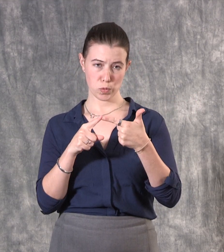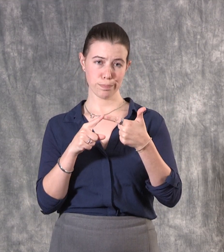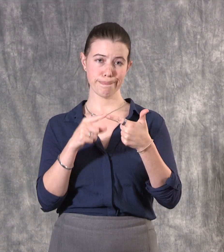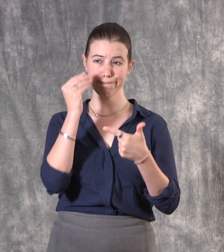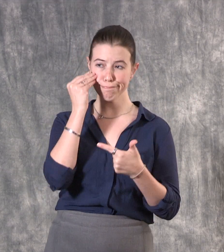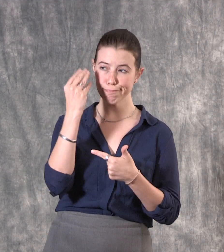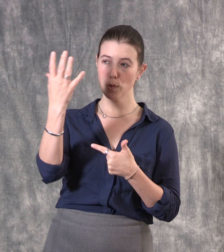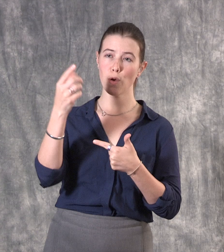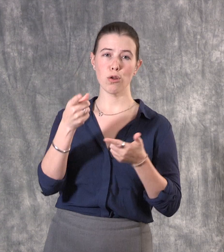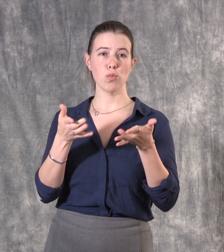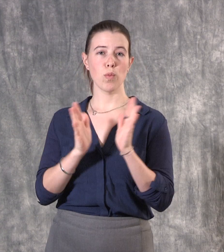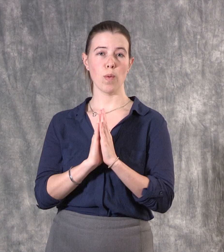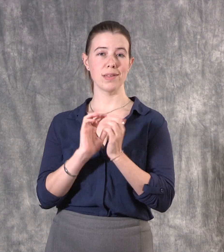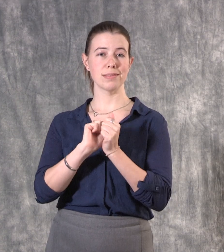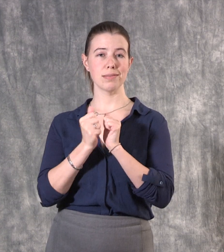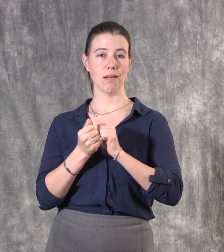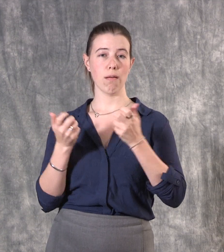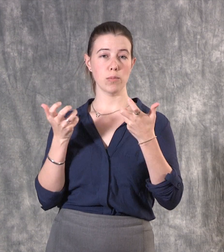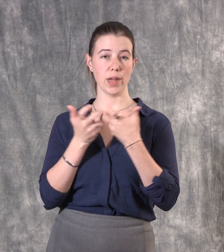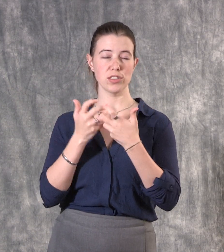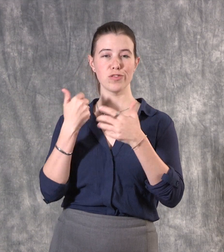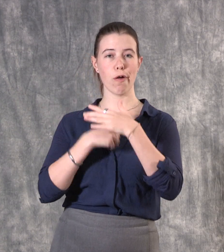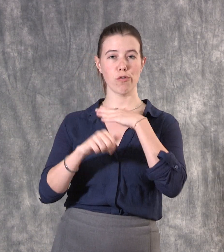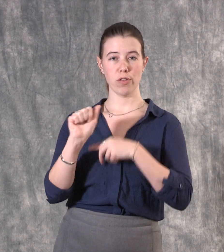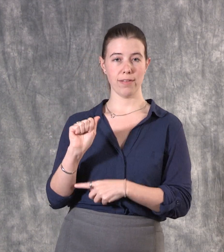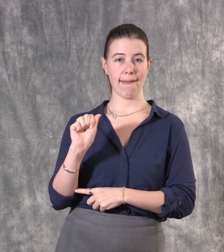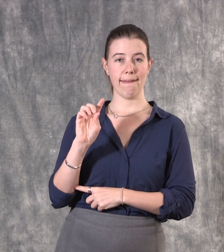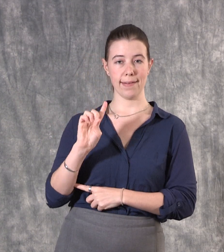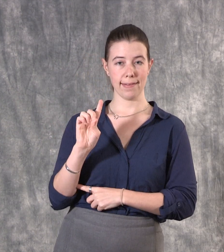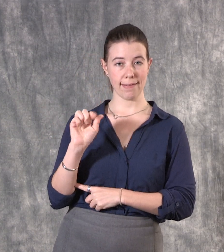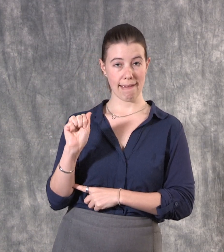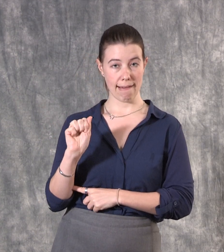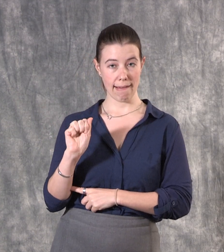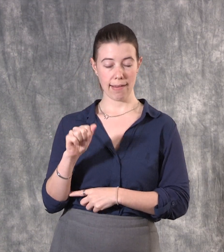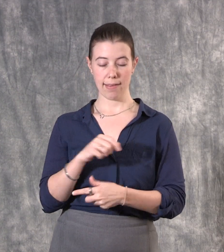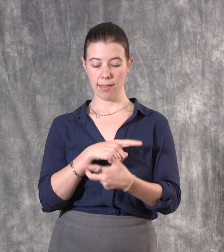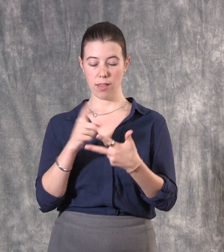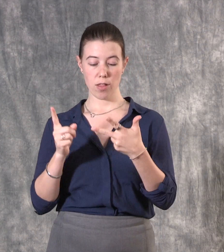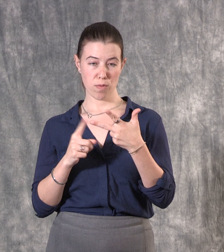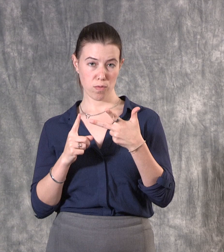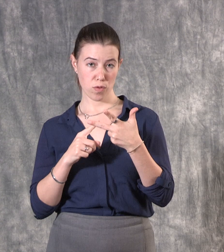Number two, let your employer know you are requesting accommodations under the ADA